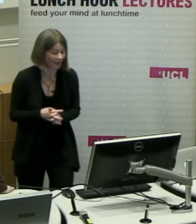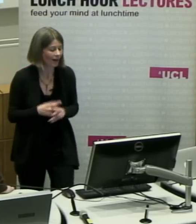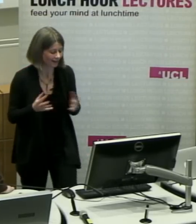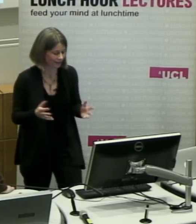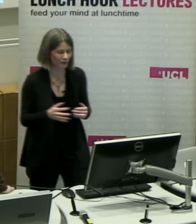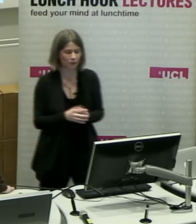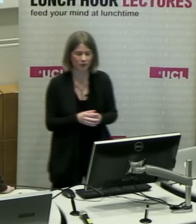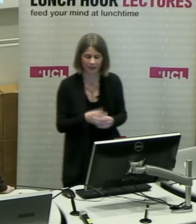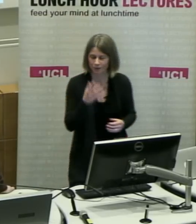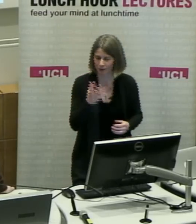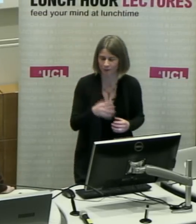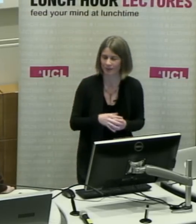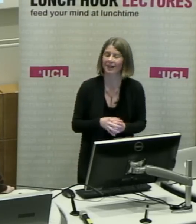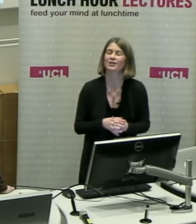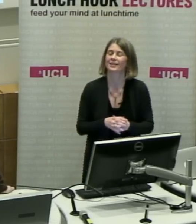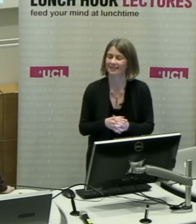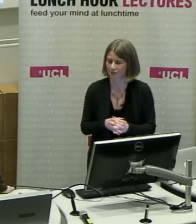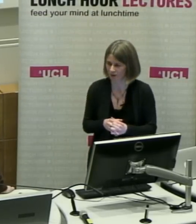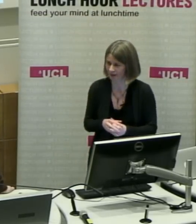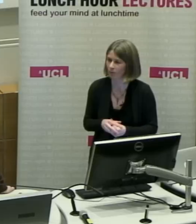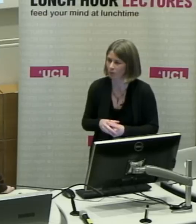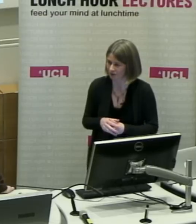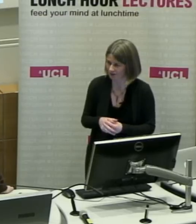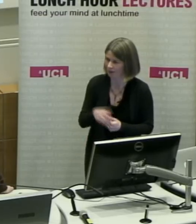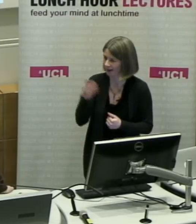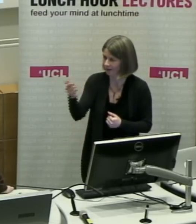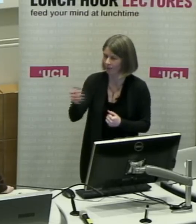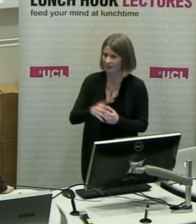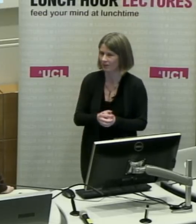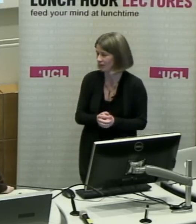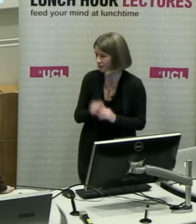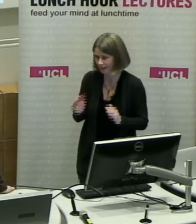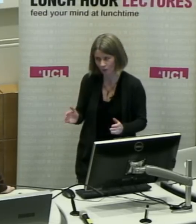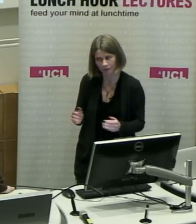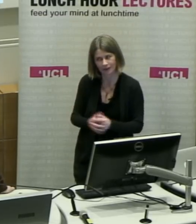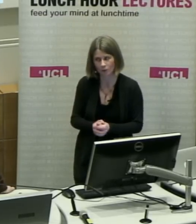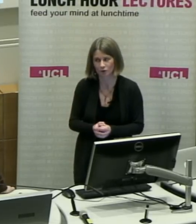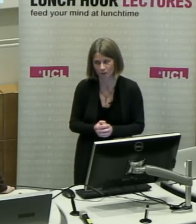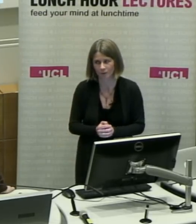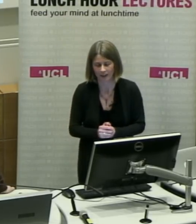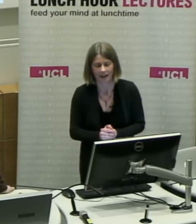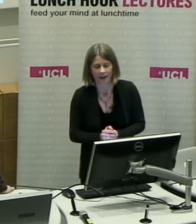I think visual speech, visual communication, is extremely important. How that works in those countries, I'm not sure.